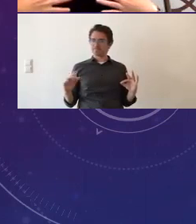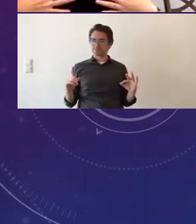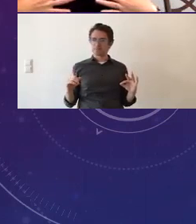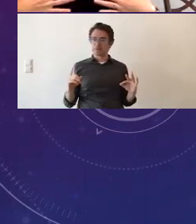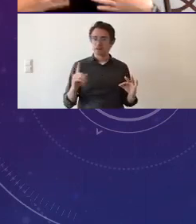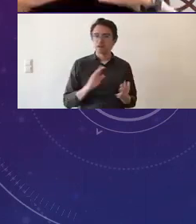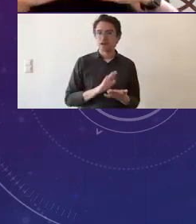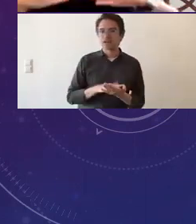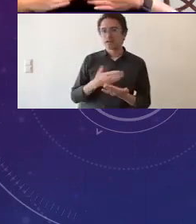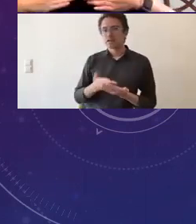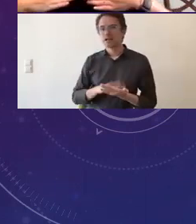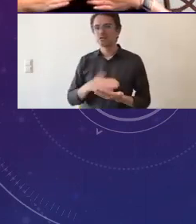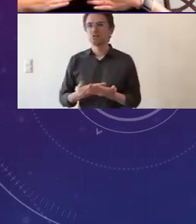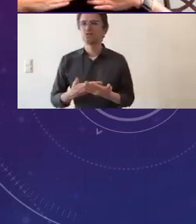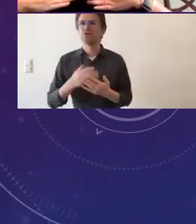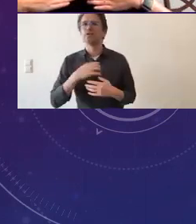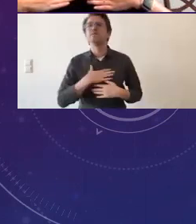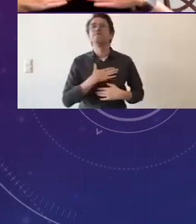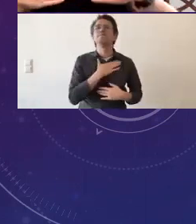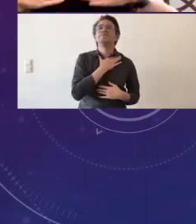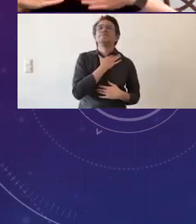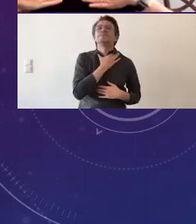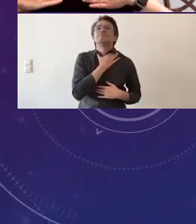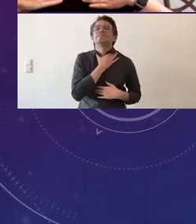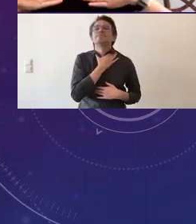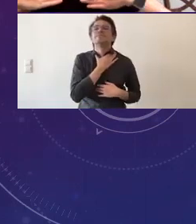see the hair I am a white woman so I have to wear color